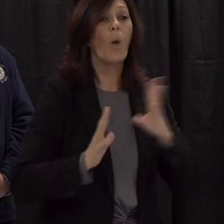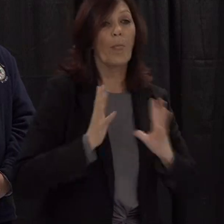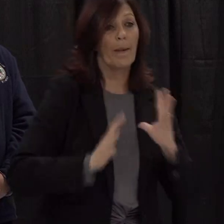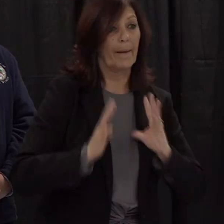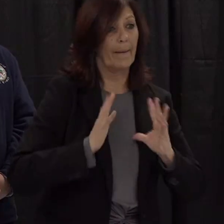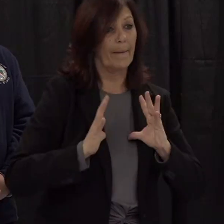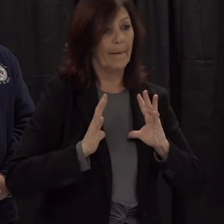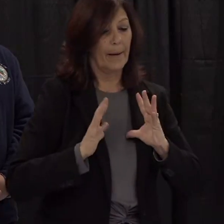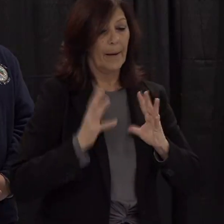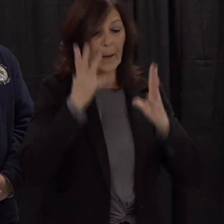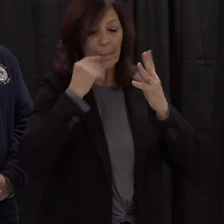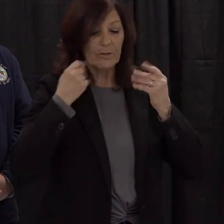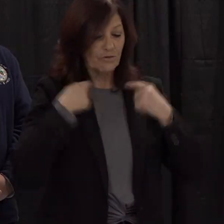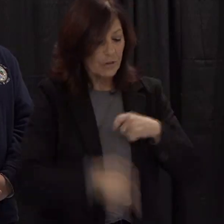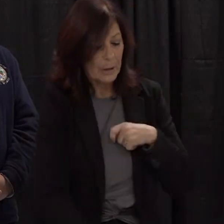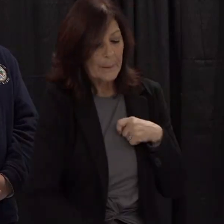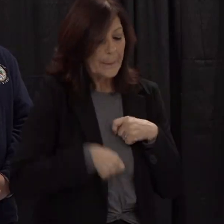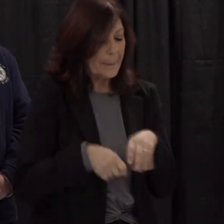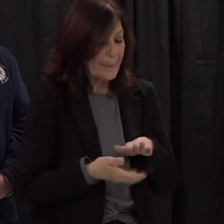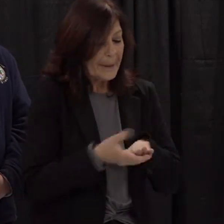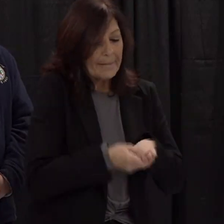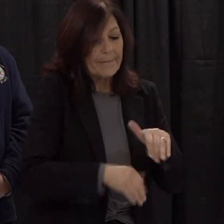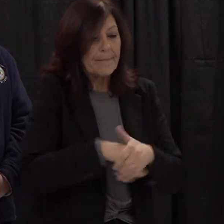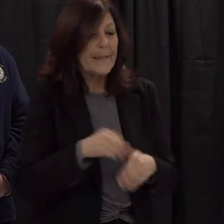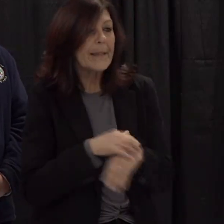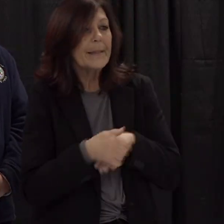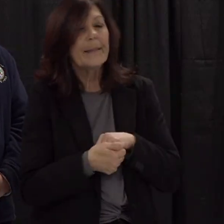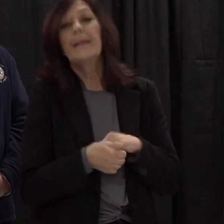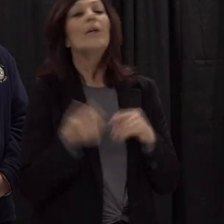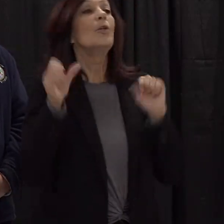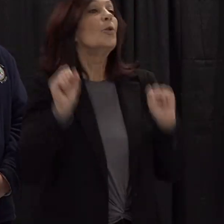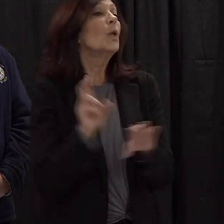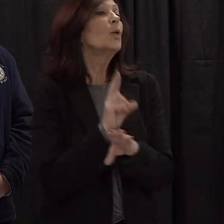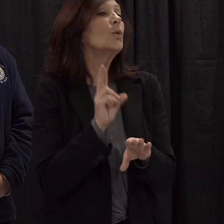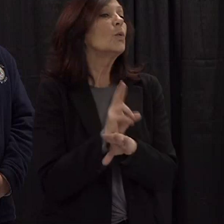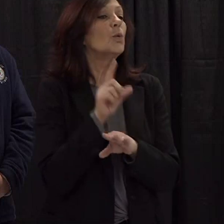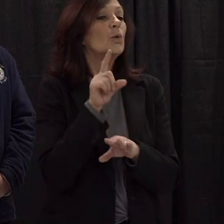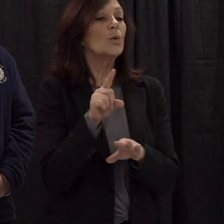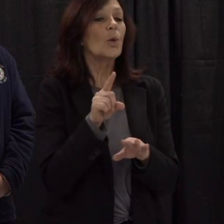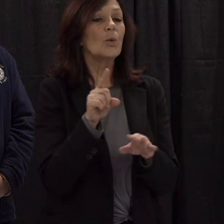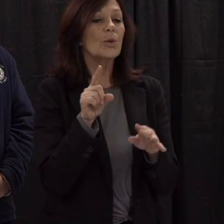So pajamas that have feet you want to wear, you could use those a wearable